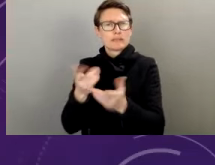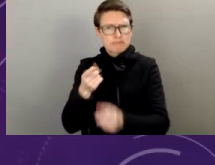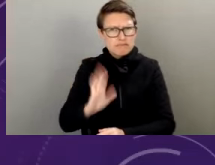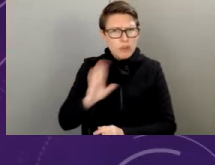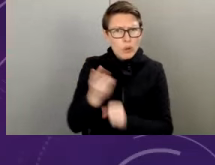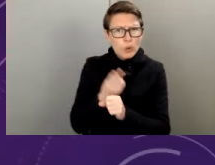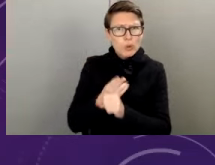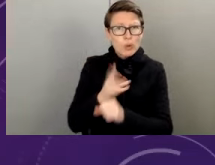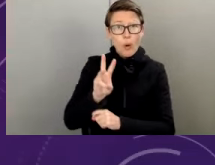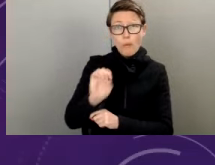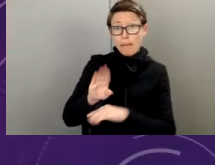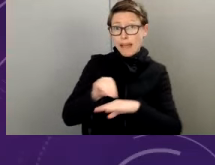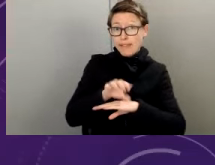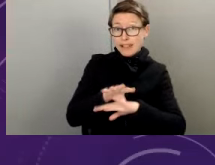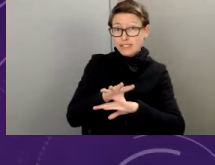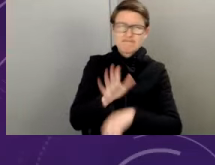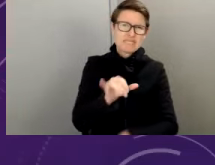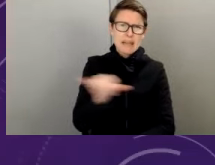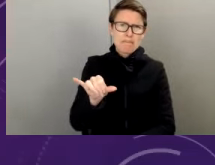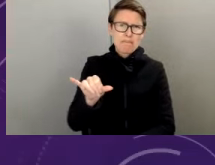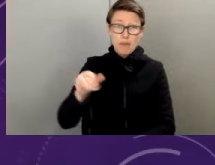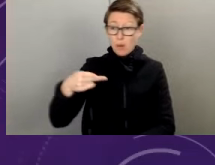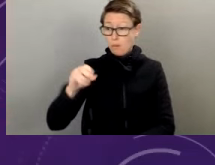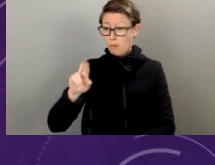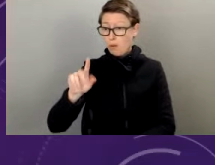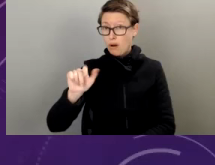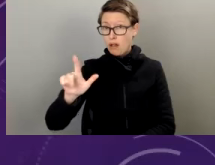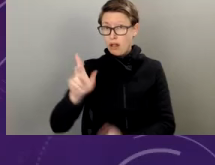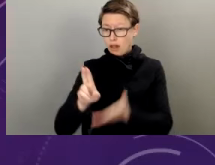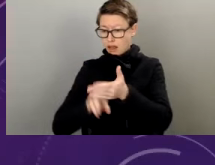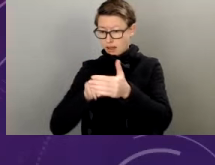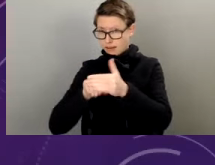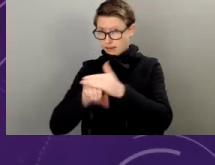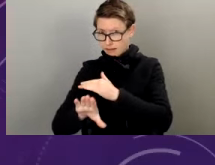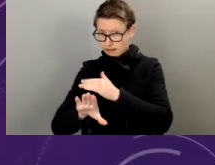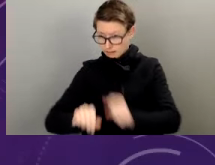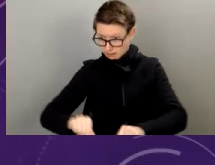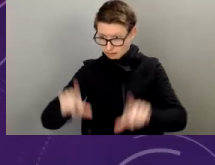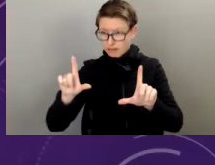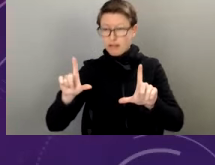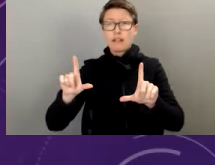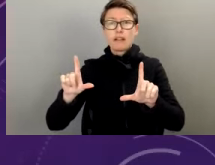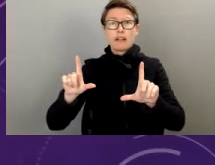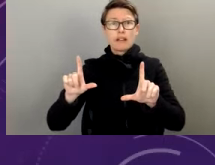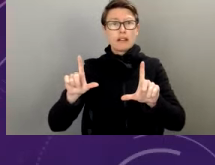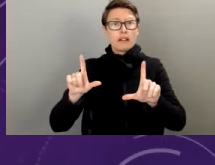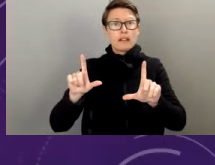You're logging into your portal and then when you go and you got into your portal, you're going to go to grades,